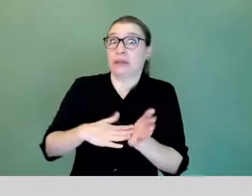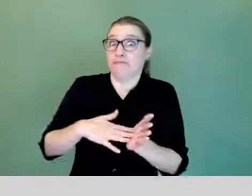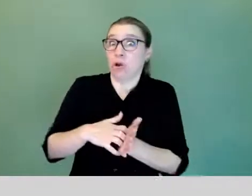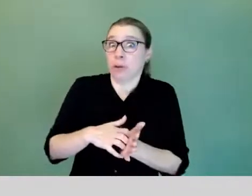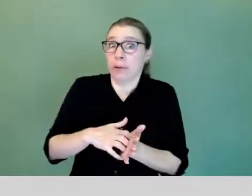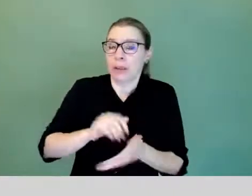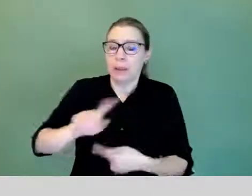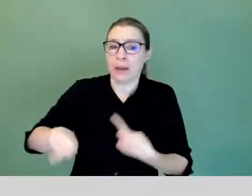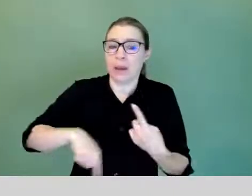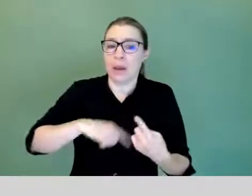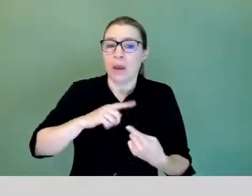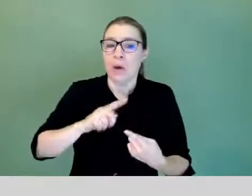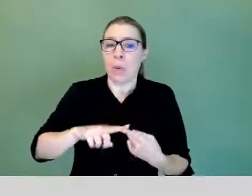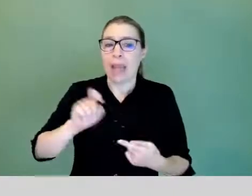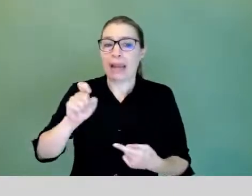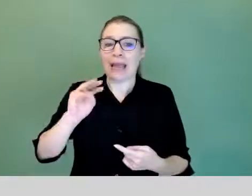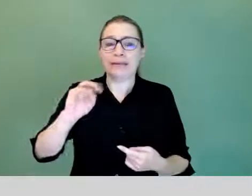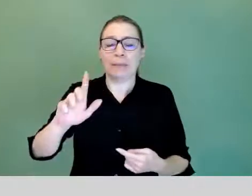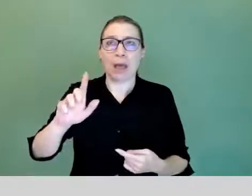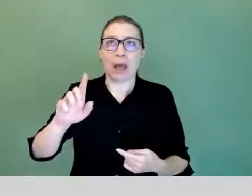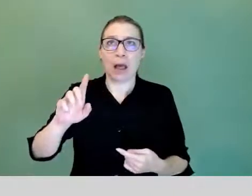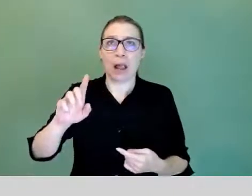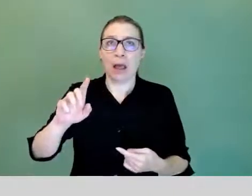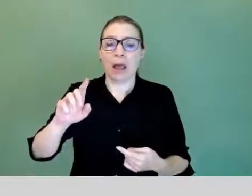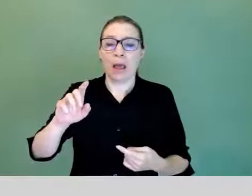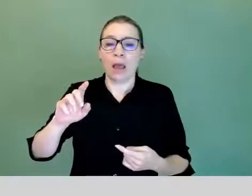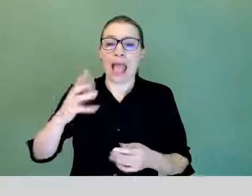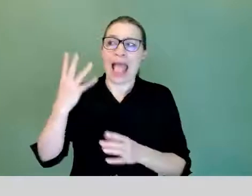in case of XML external entities.